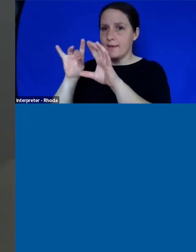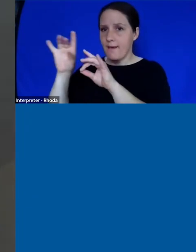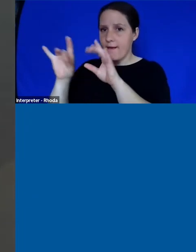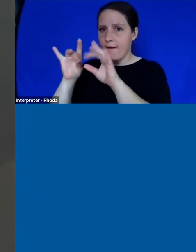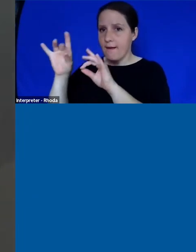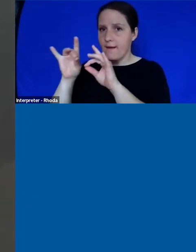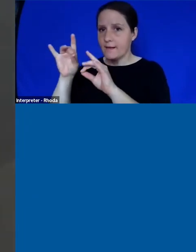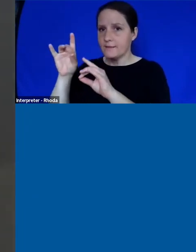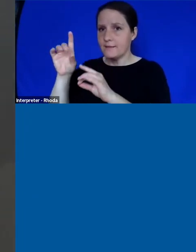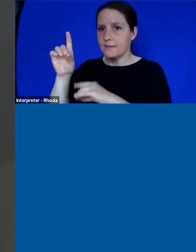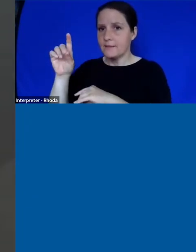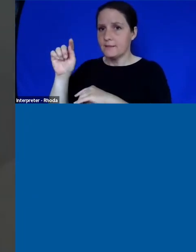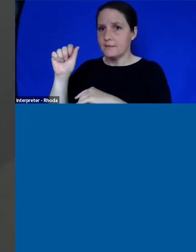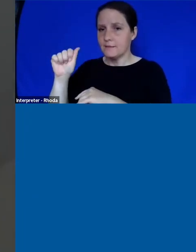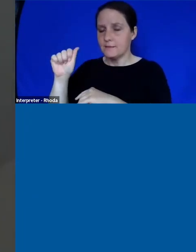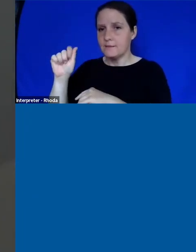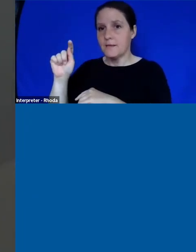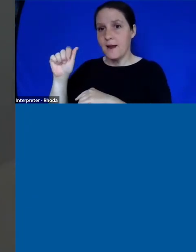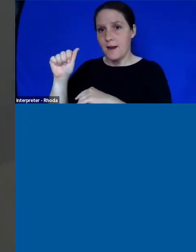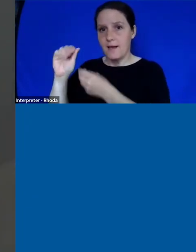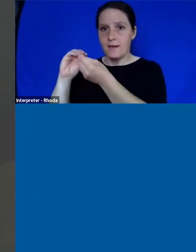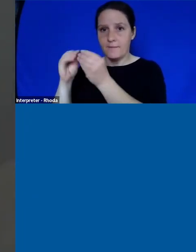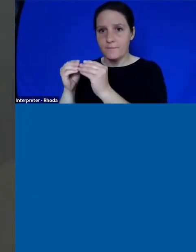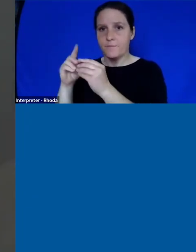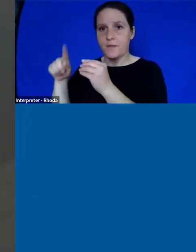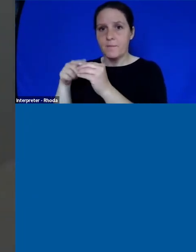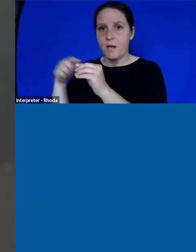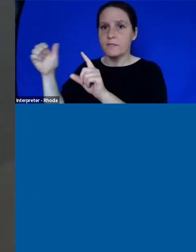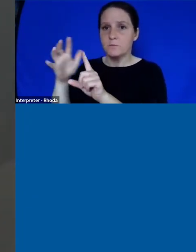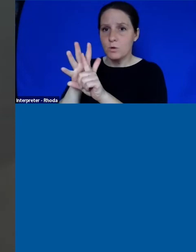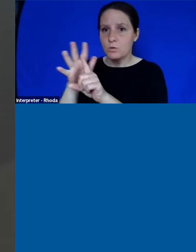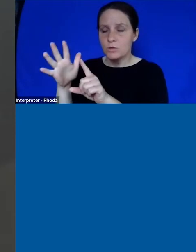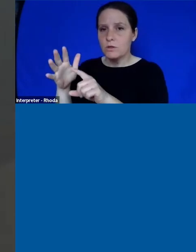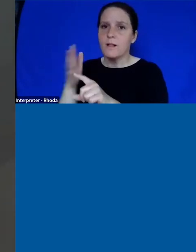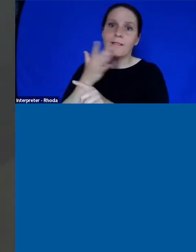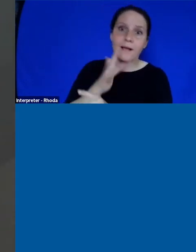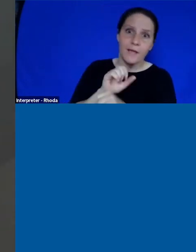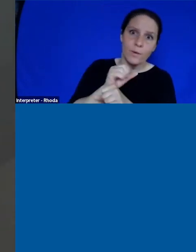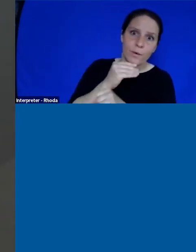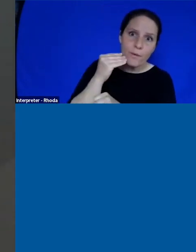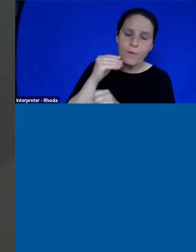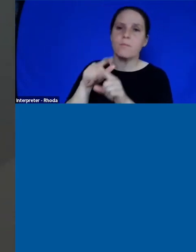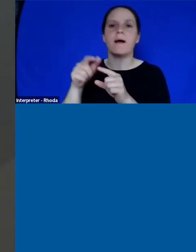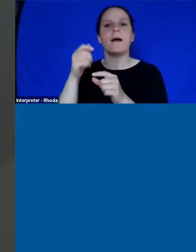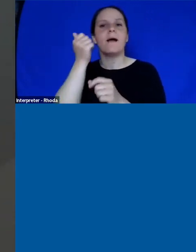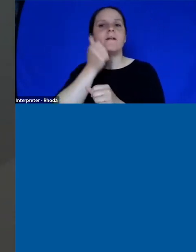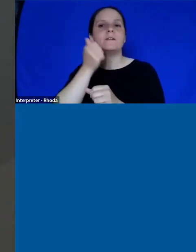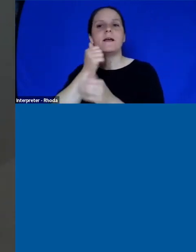Luckily I work from home, but I still get the email every day saying, you know, workplace notification of an exposure.